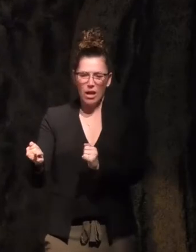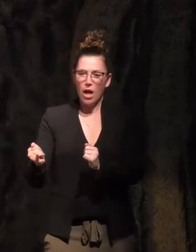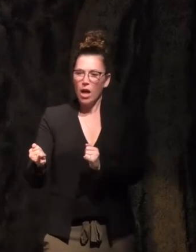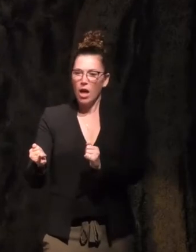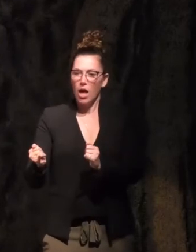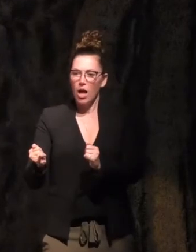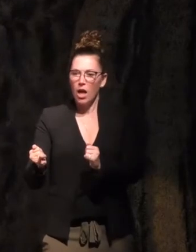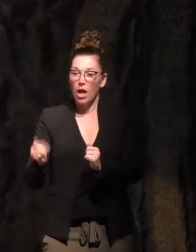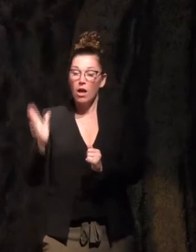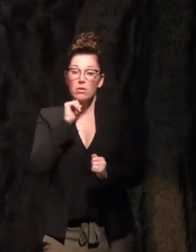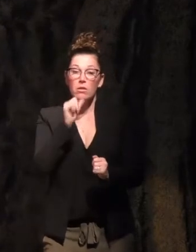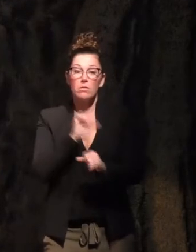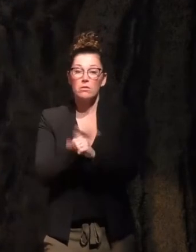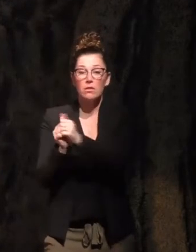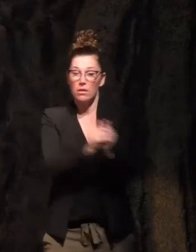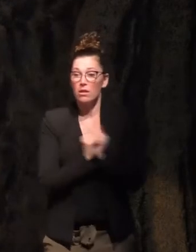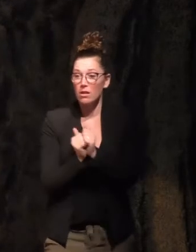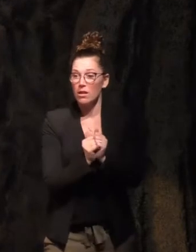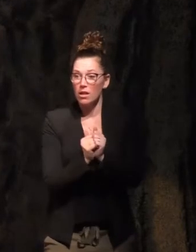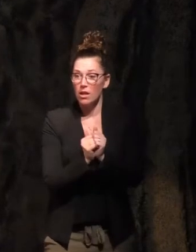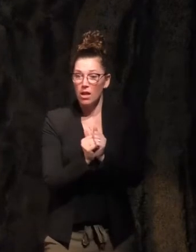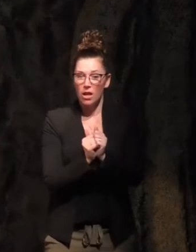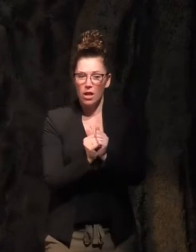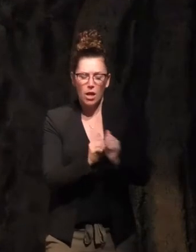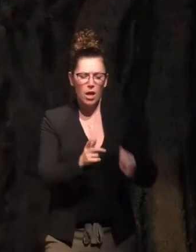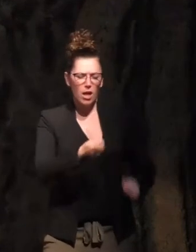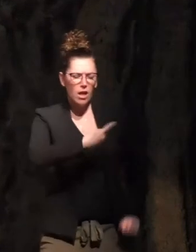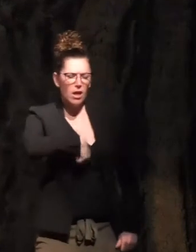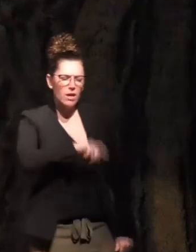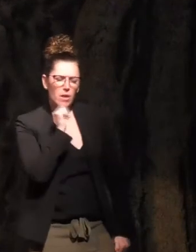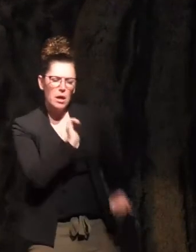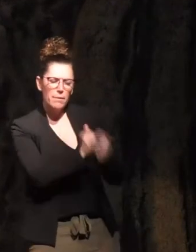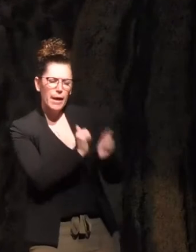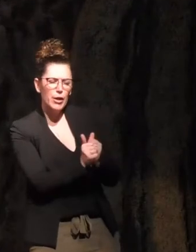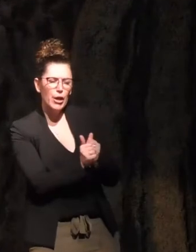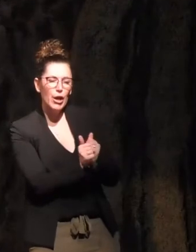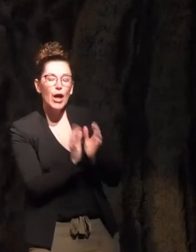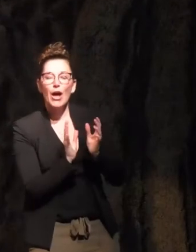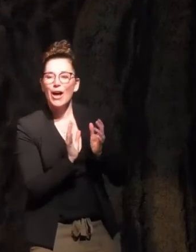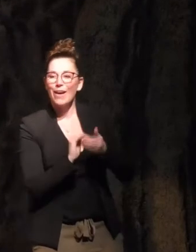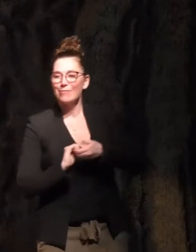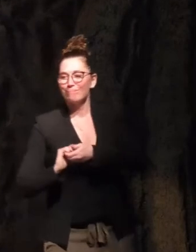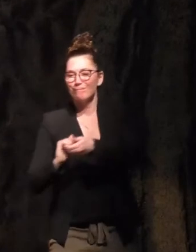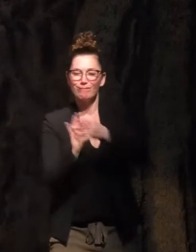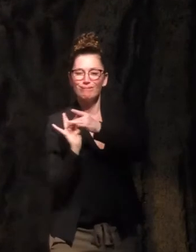to treat each other, not as competitors, but as collaborators. When one of us got a gig in Timbuktu